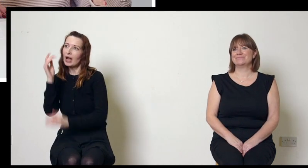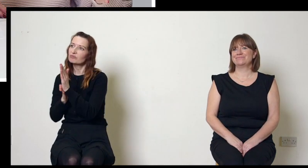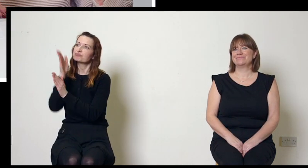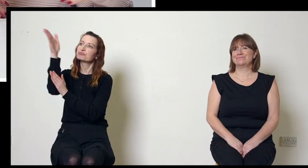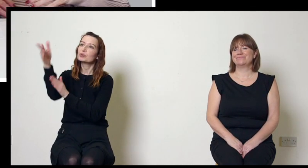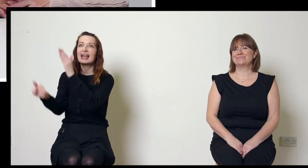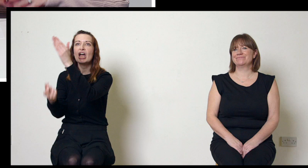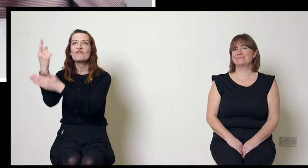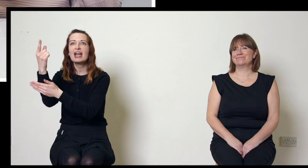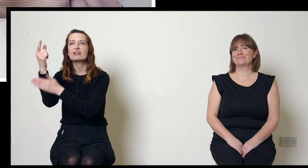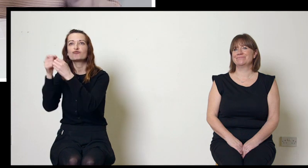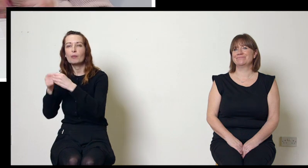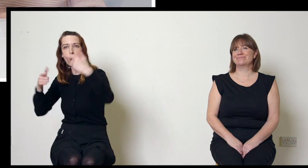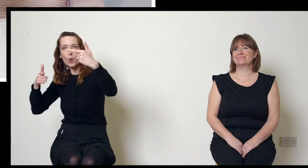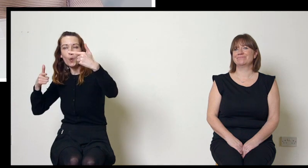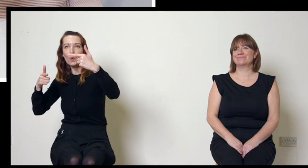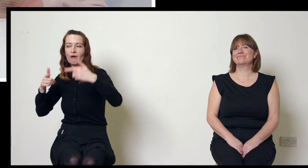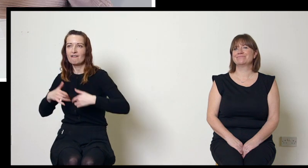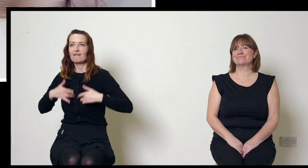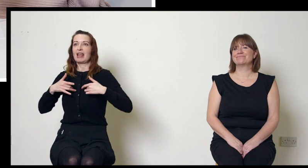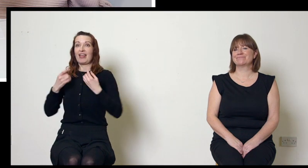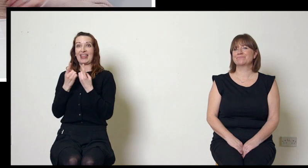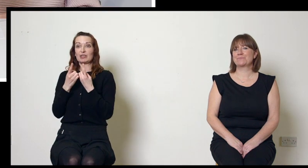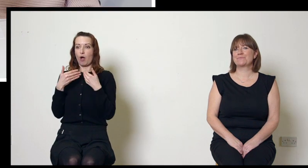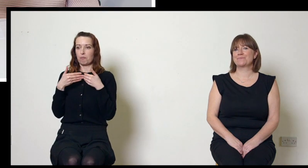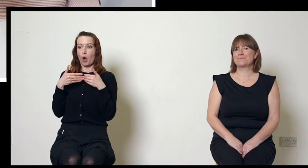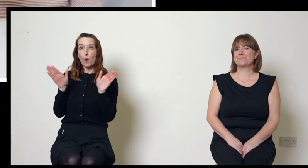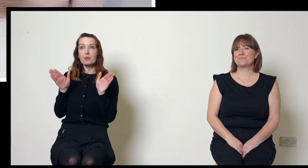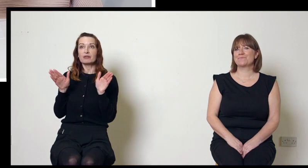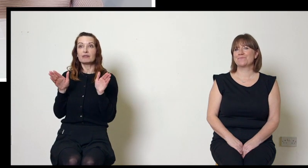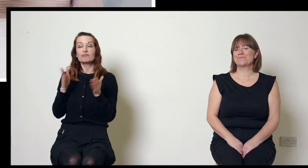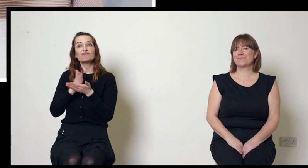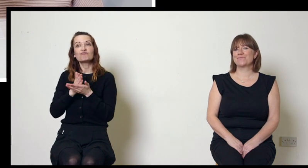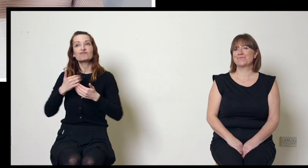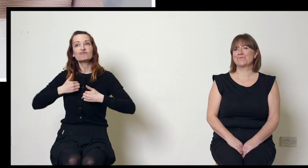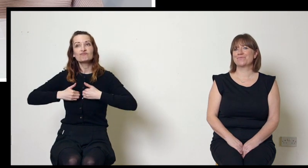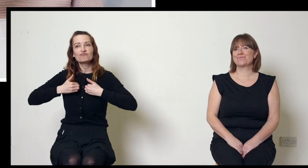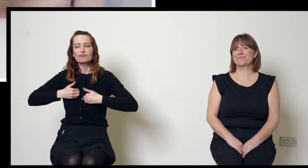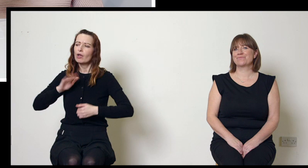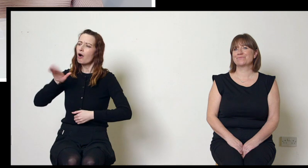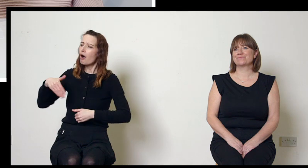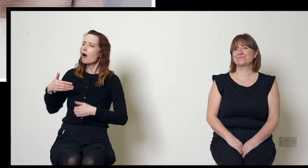things started to blossom and open up. Which is an interesting subject. We did some training with you